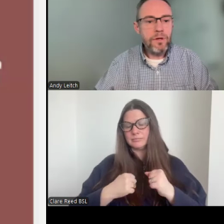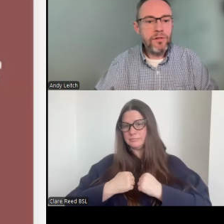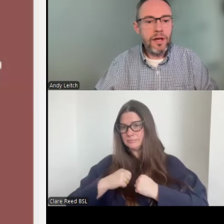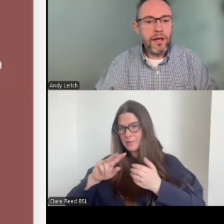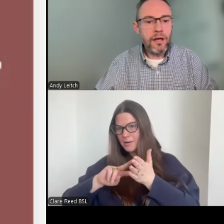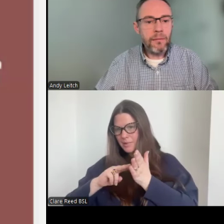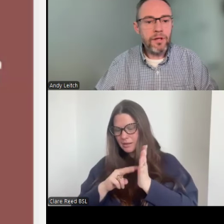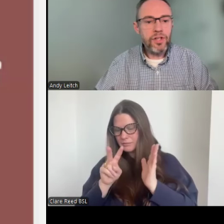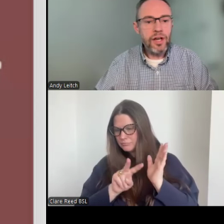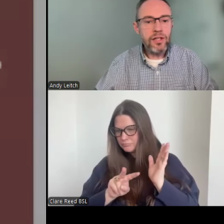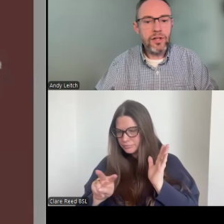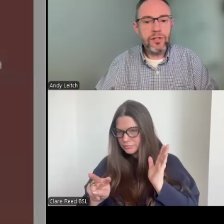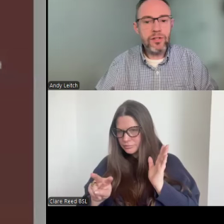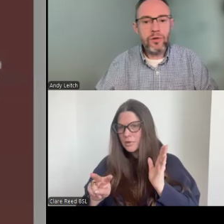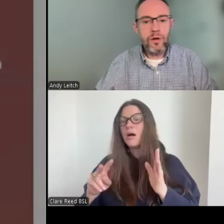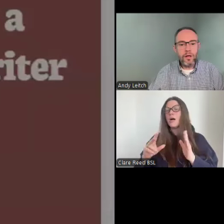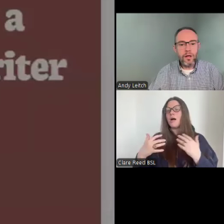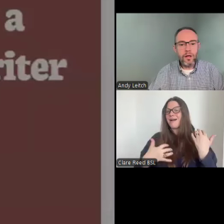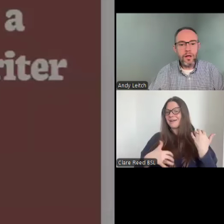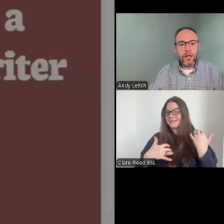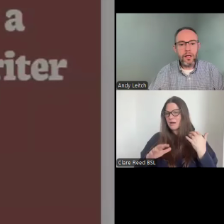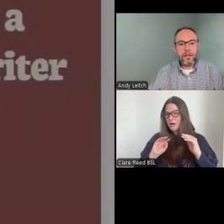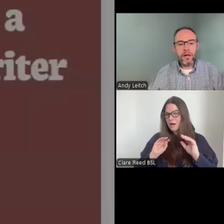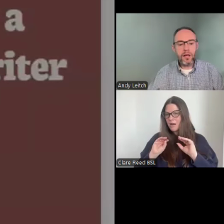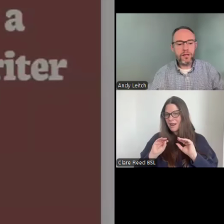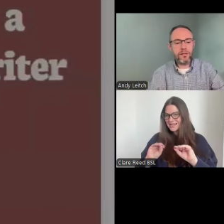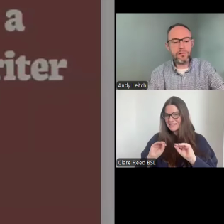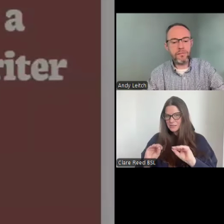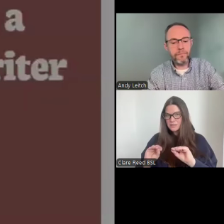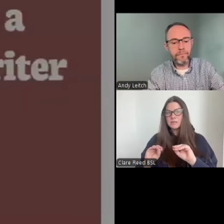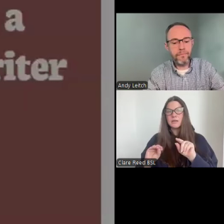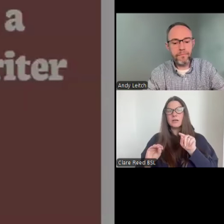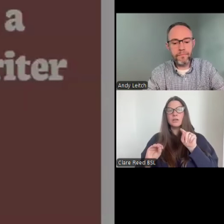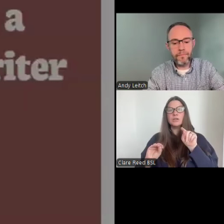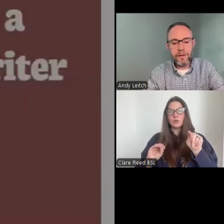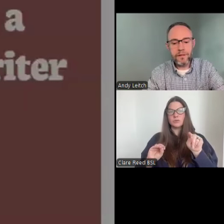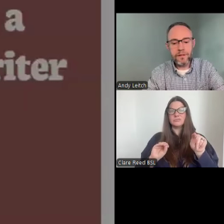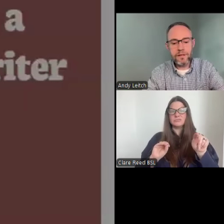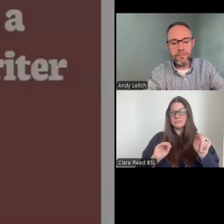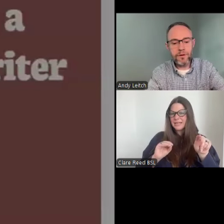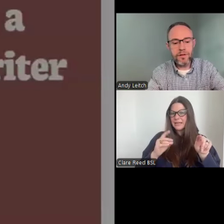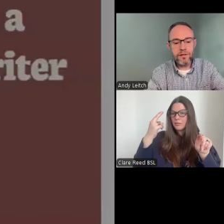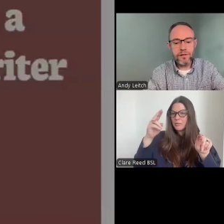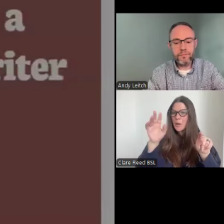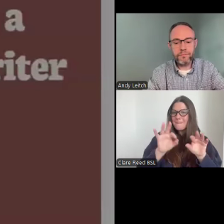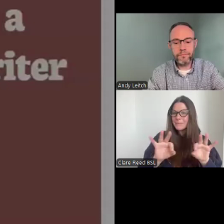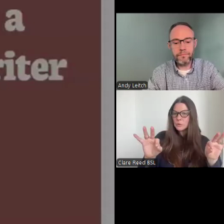Music, I'm going to change to guitar lessons. It's the same process.